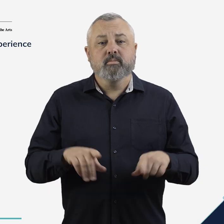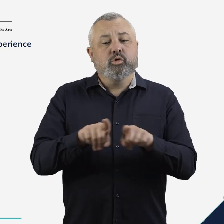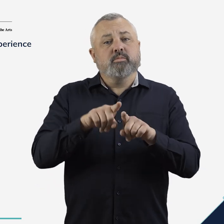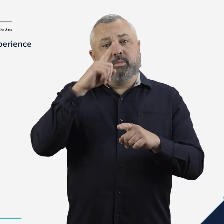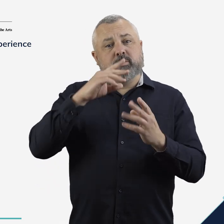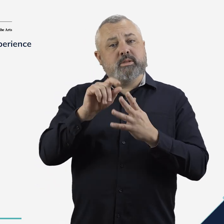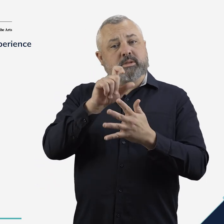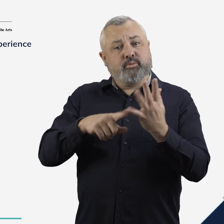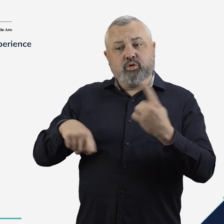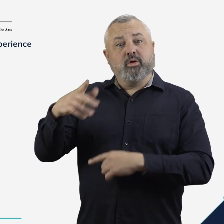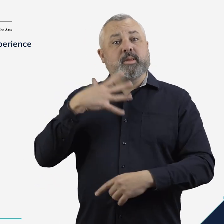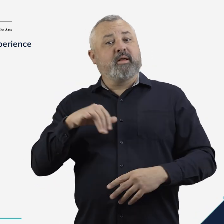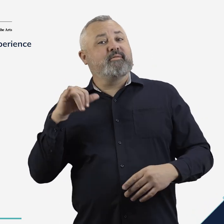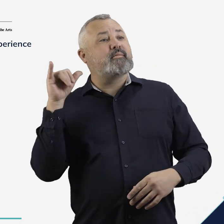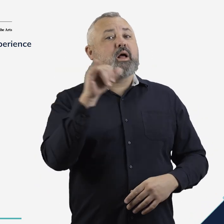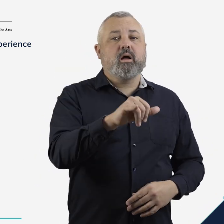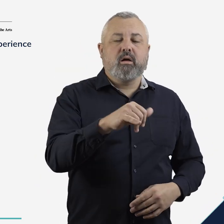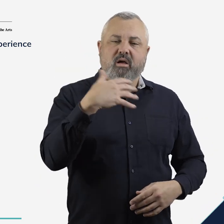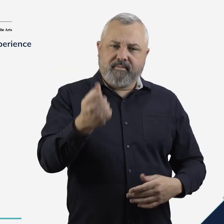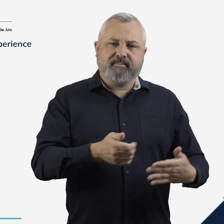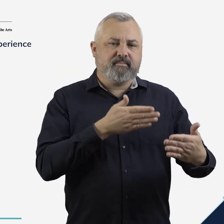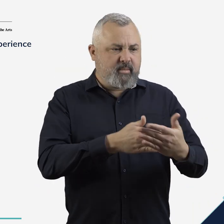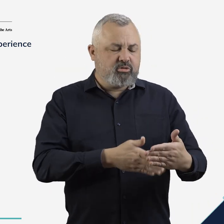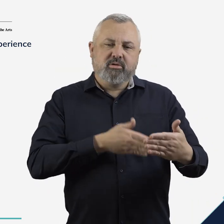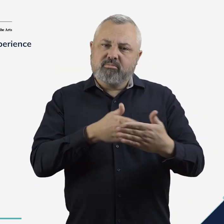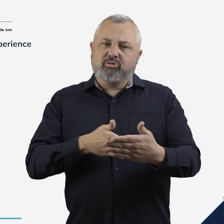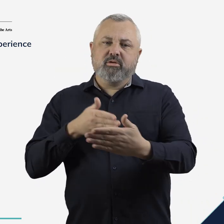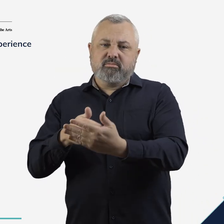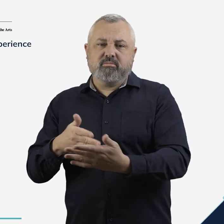In addition, we have heard how people with disability face barriers when travelling by air –